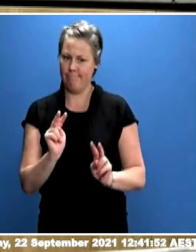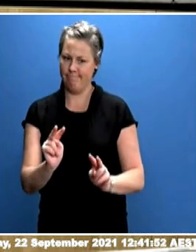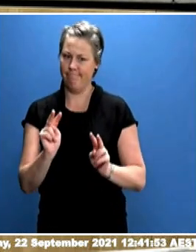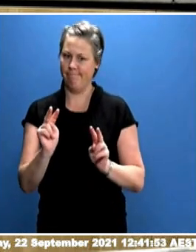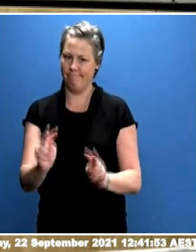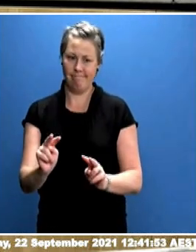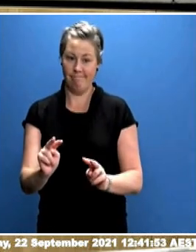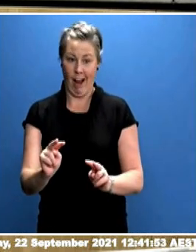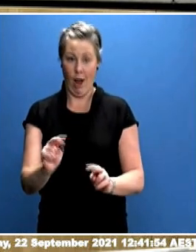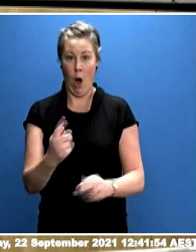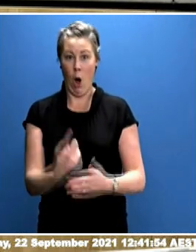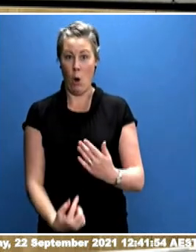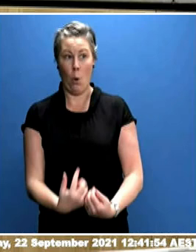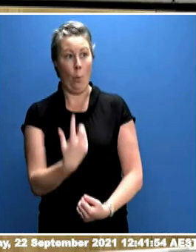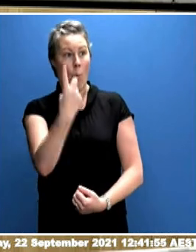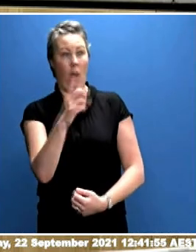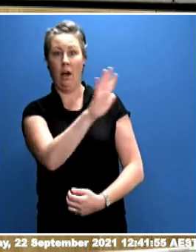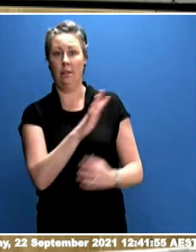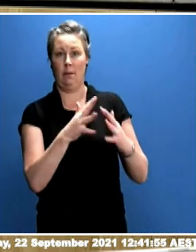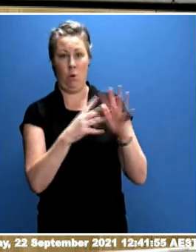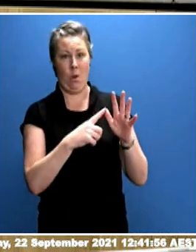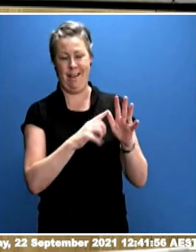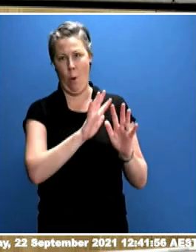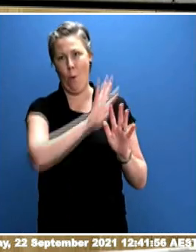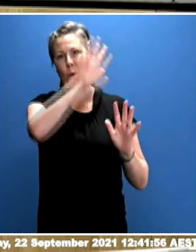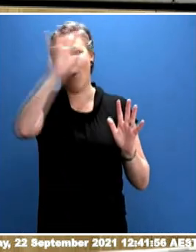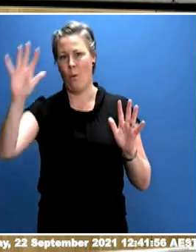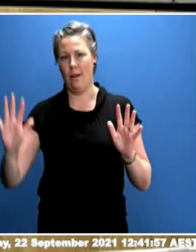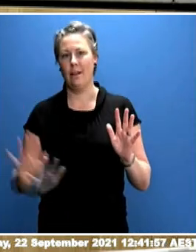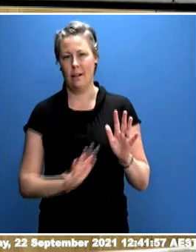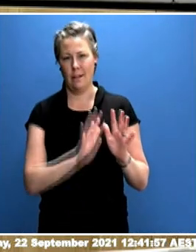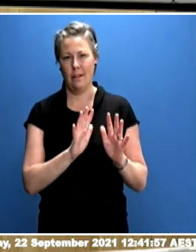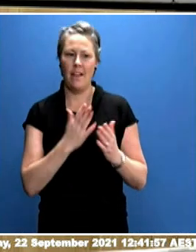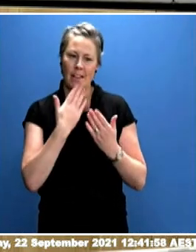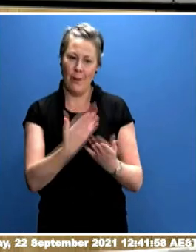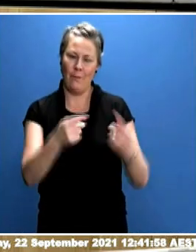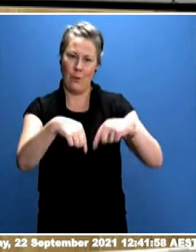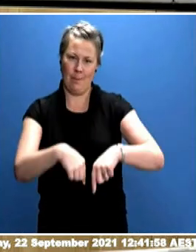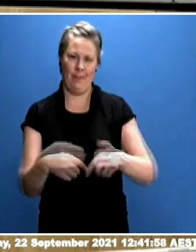to one jurisdiction, so, really appreciate your time today. Thank you.